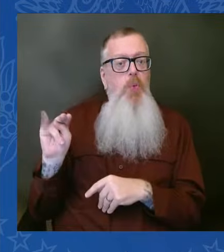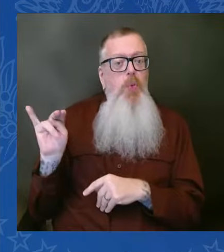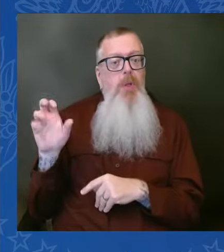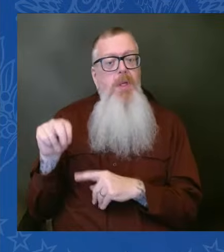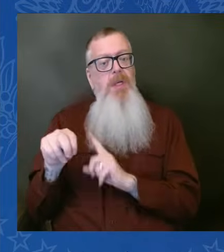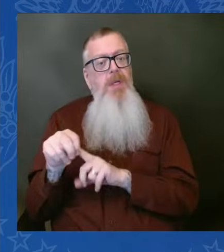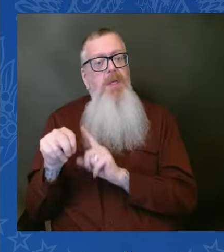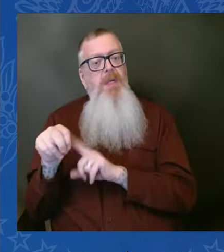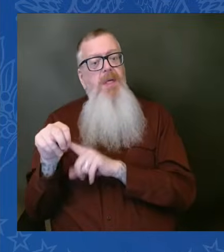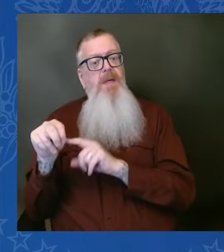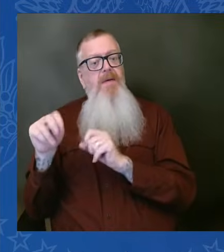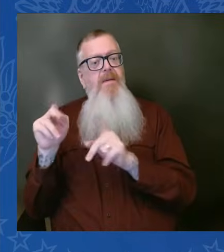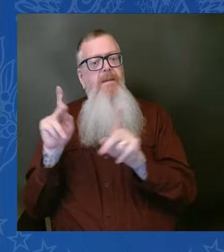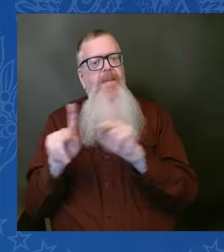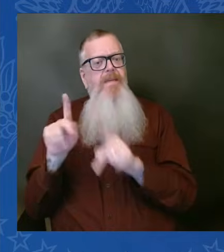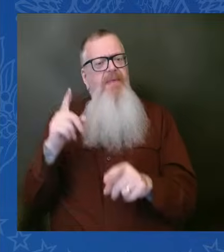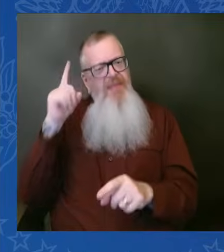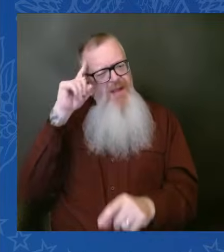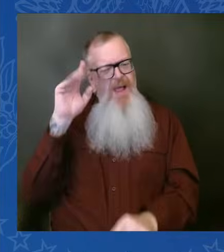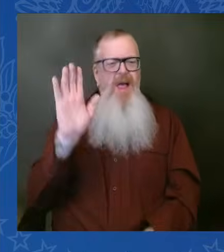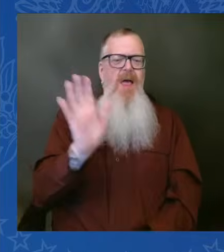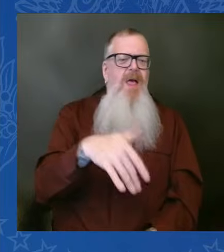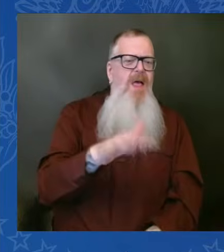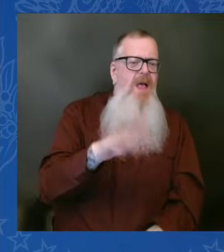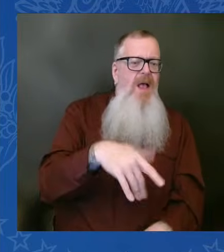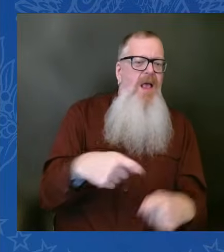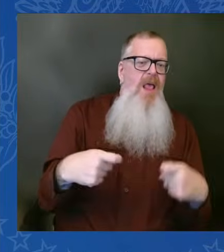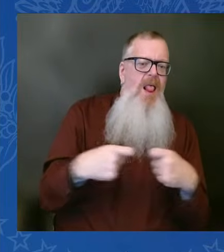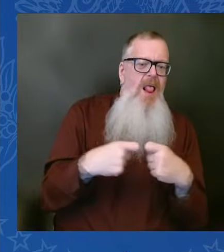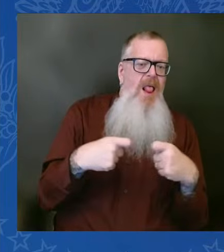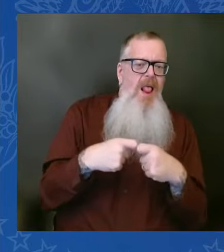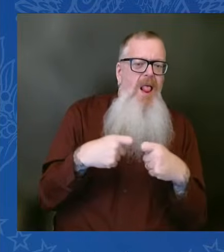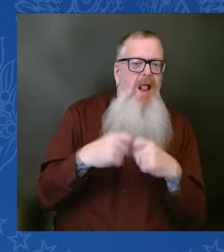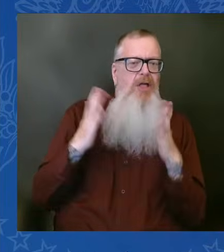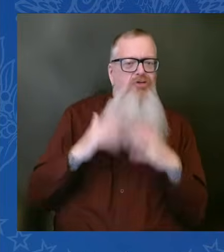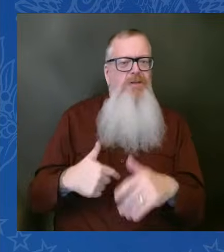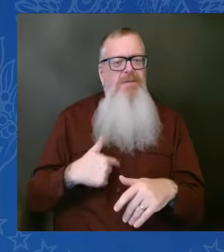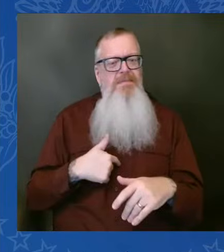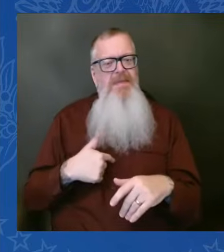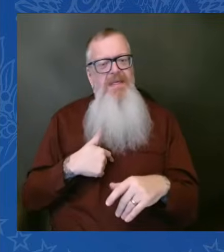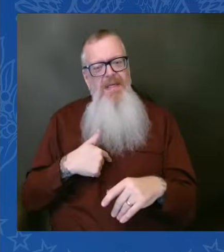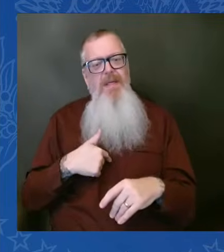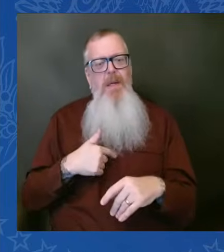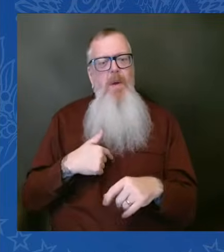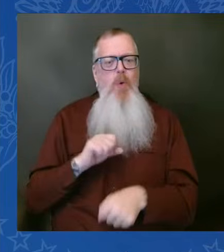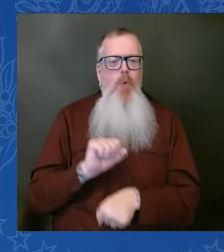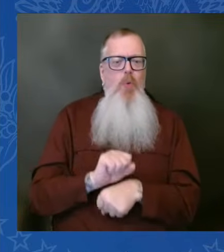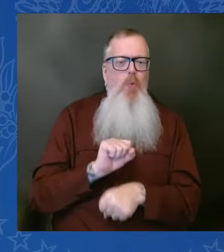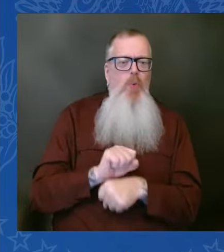they say, “I want to be electrician.” Five years later -- five years later,